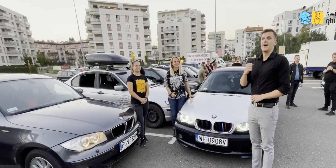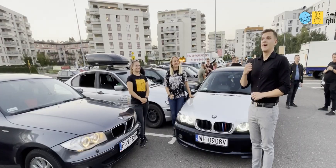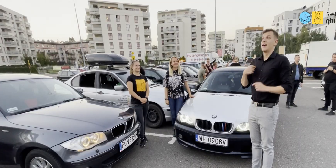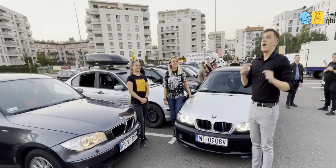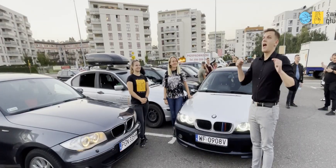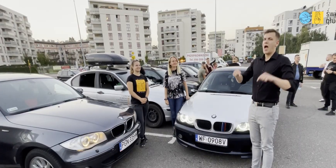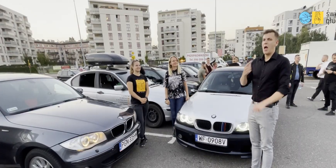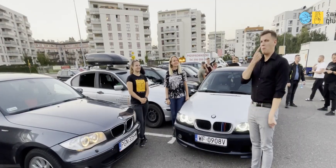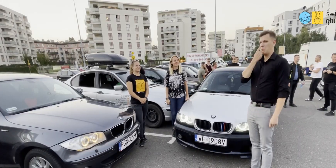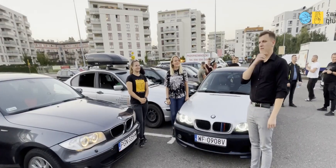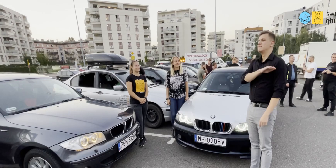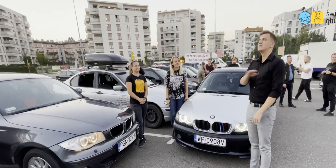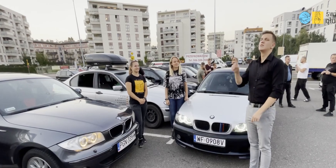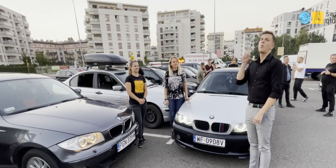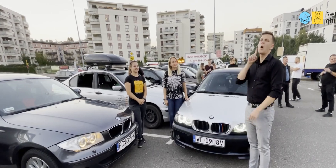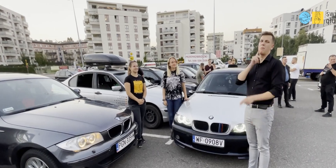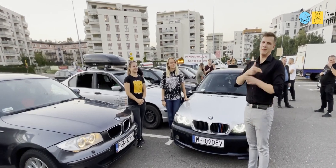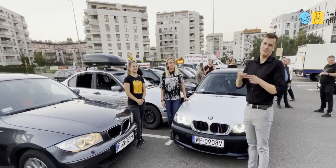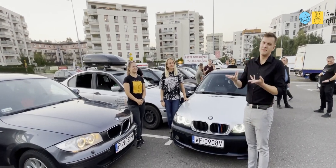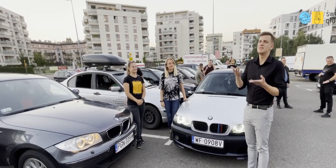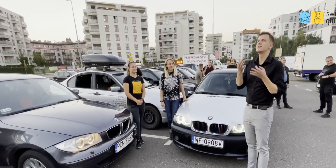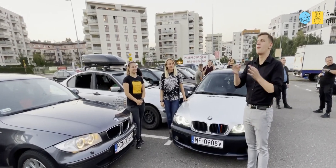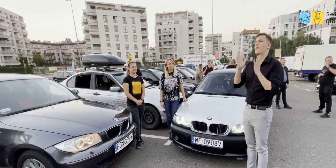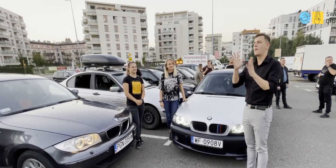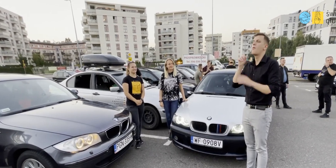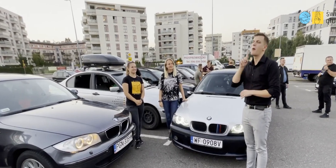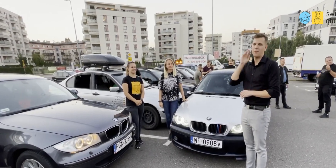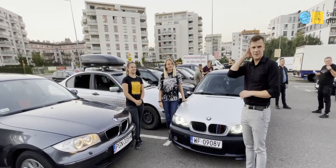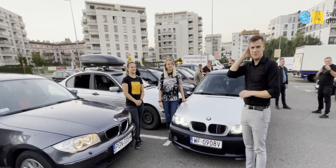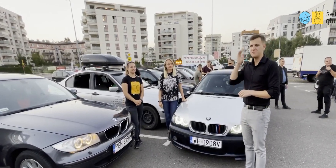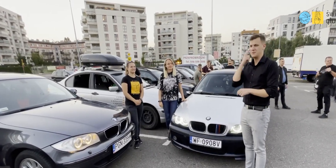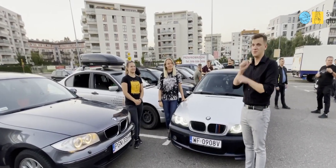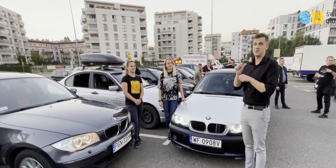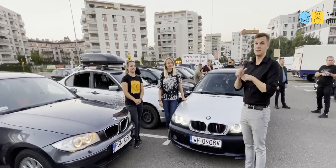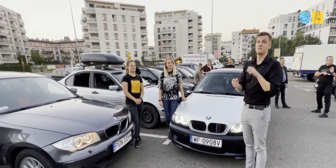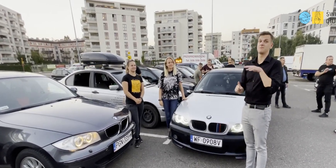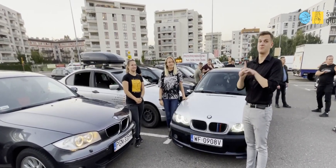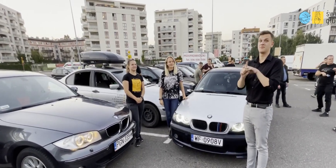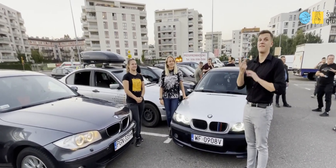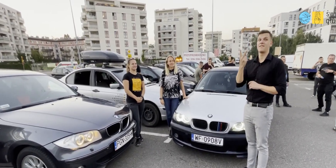[K] To tell you the truth, I wasn't expecting a single girl at the convention. Well, because most car fans are rather men.